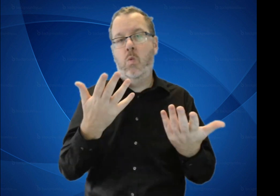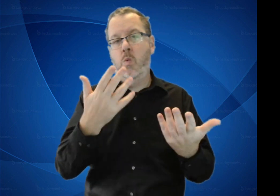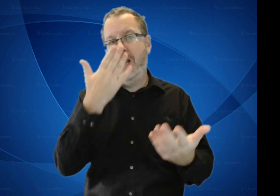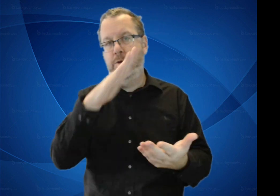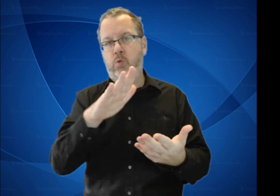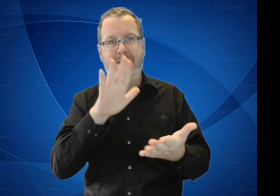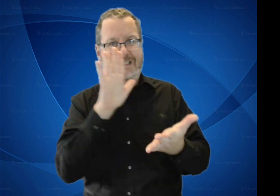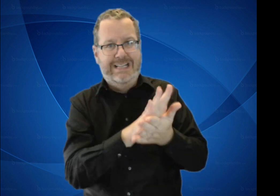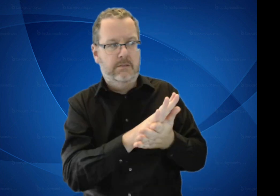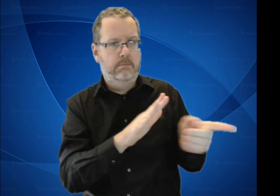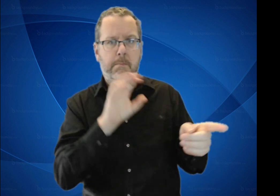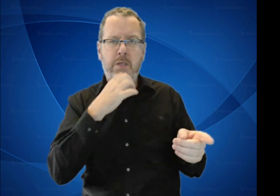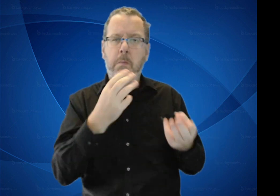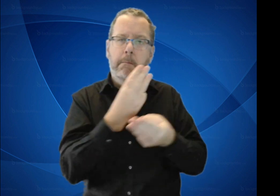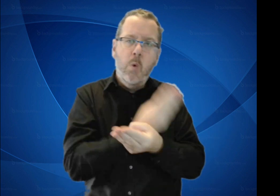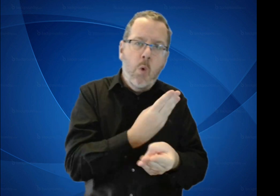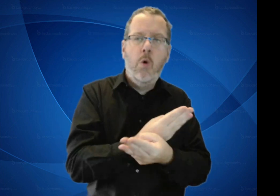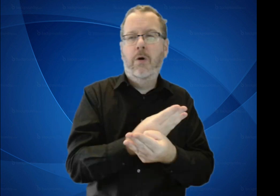(particularly, poor illiterate Deaf people).